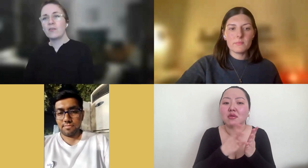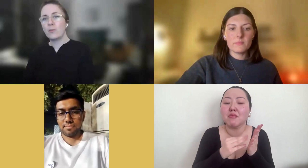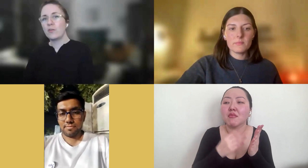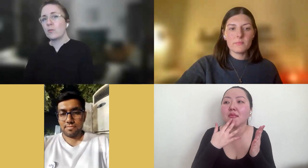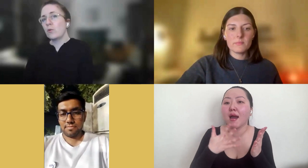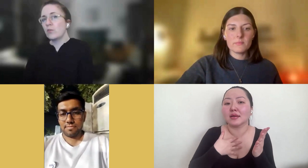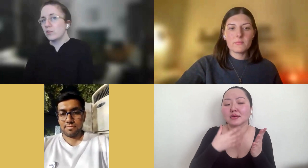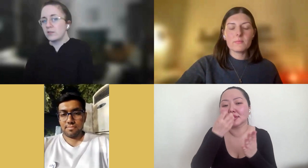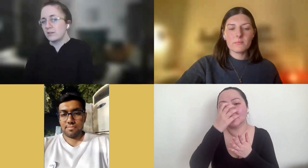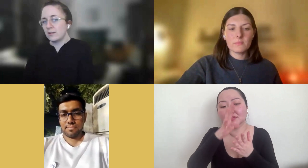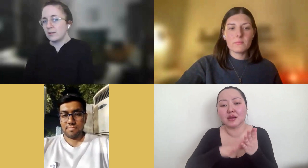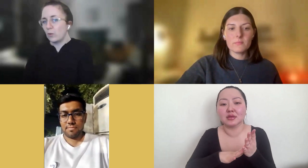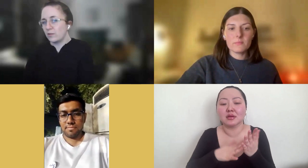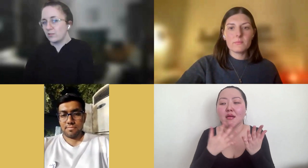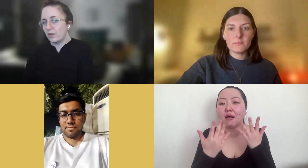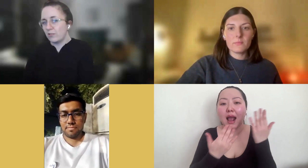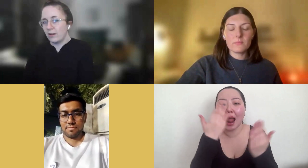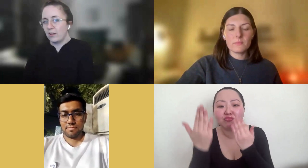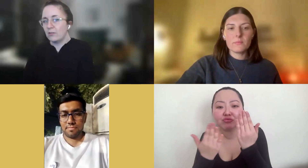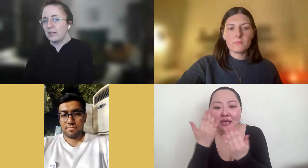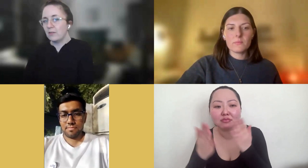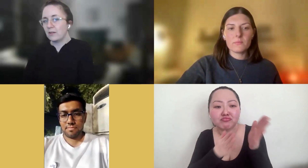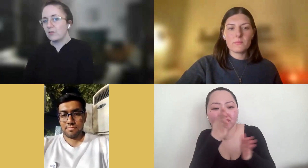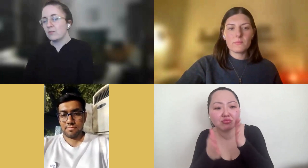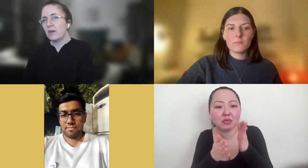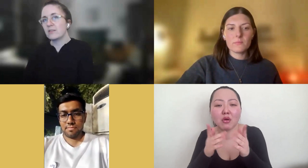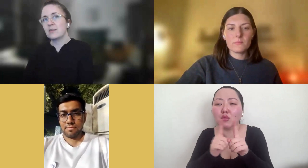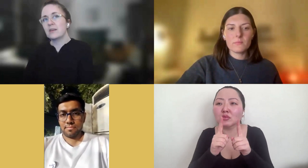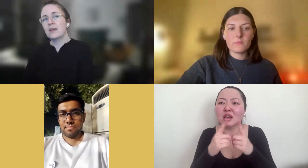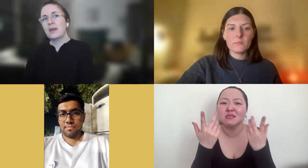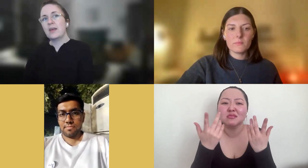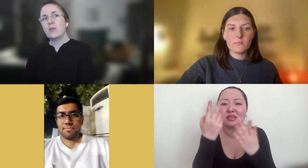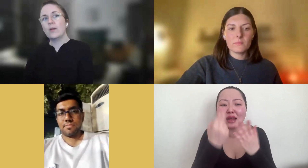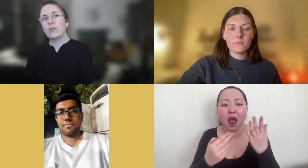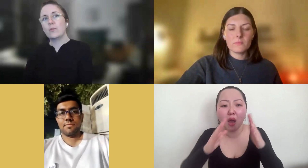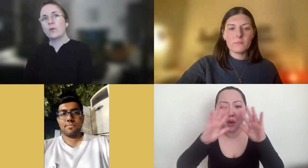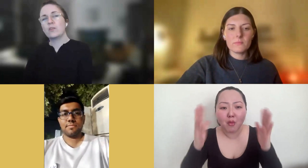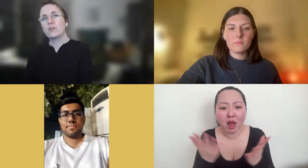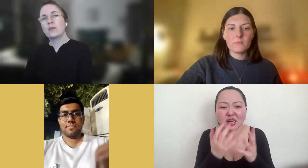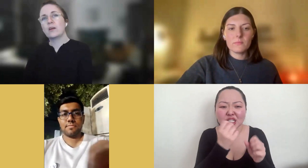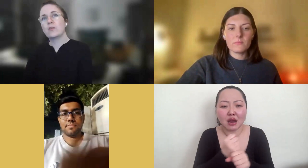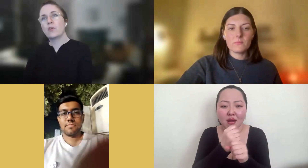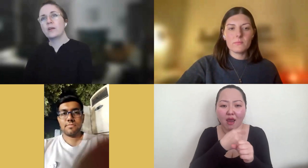gallery spaces and also just the design world in general, I really invest in the ways in which the